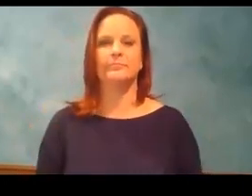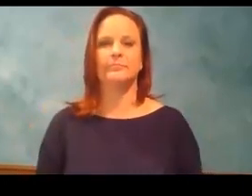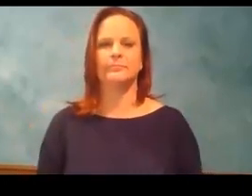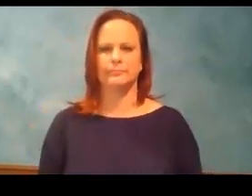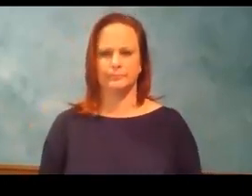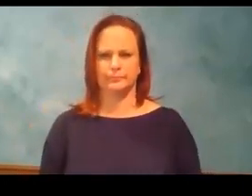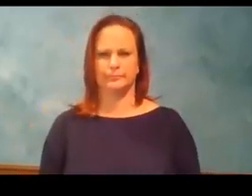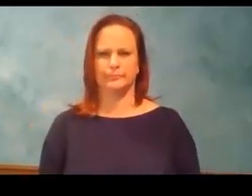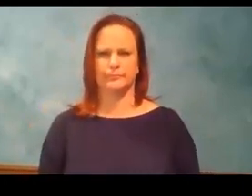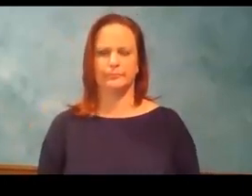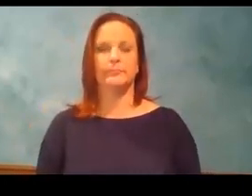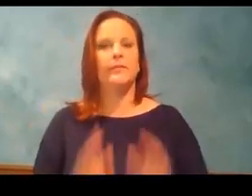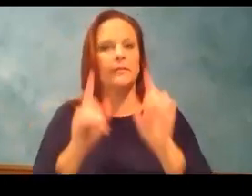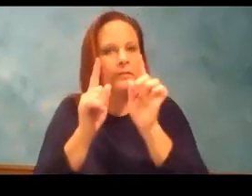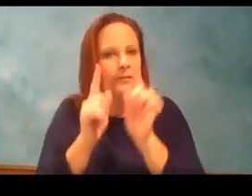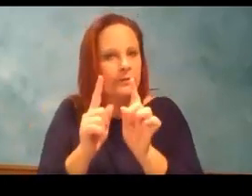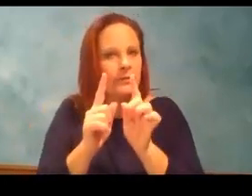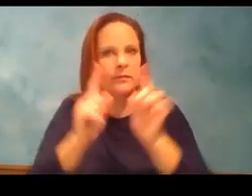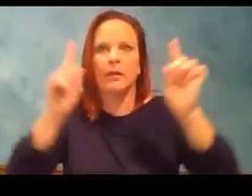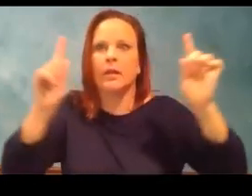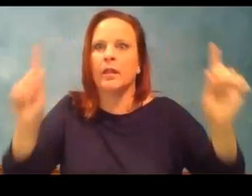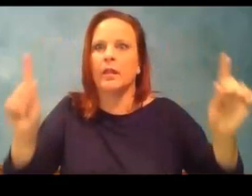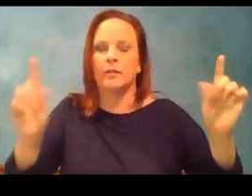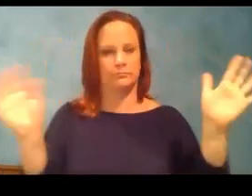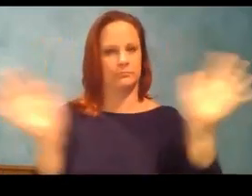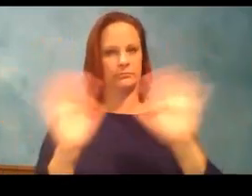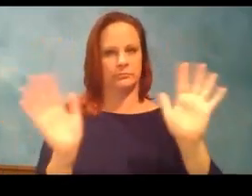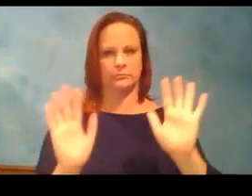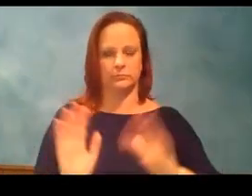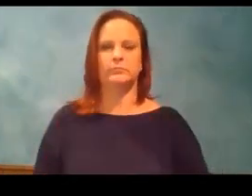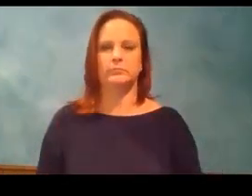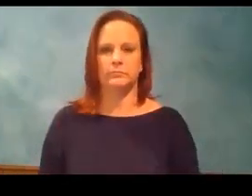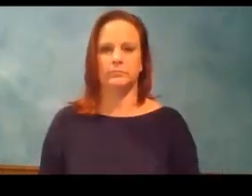then, with your torso, you'll lean back just a little bit, not too much.